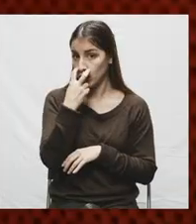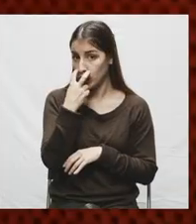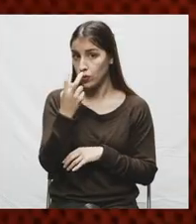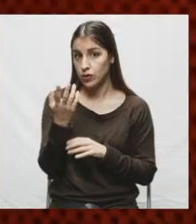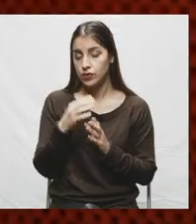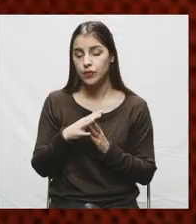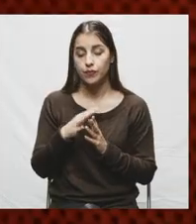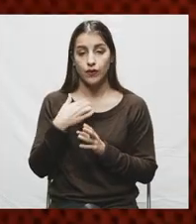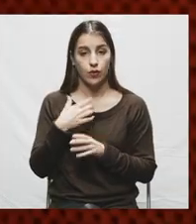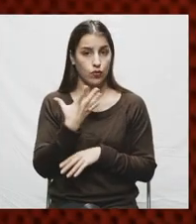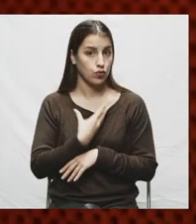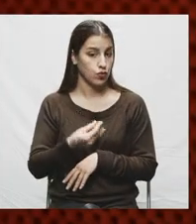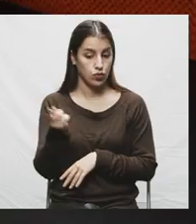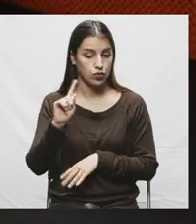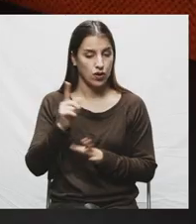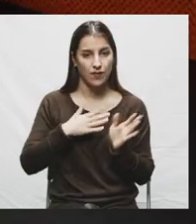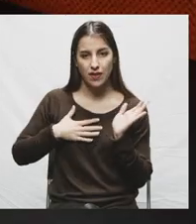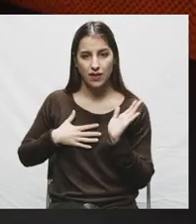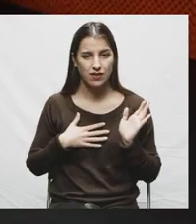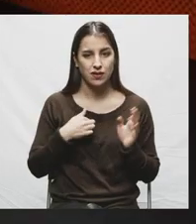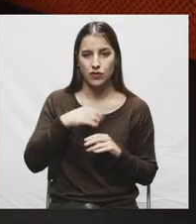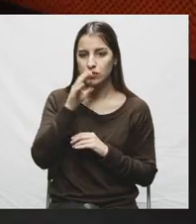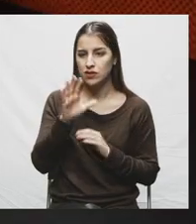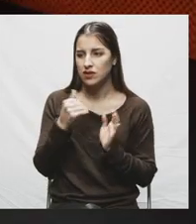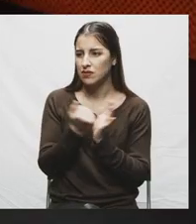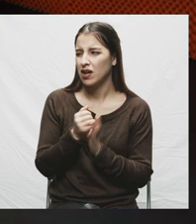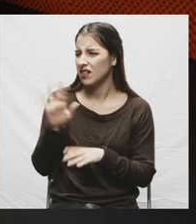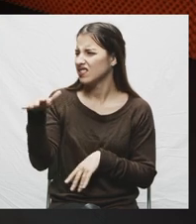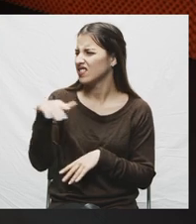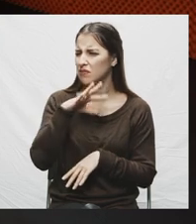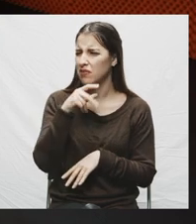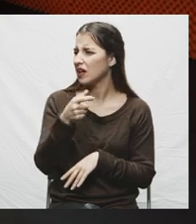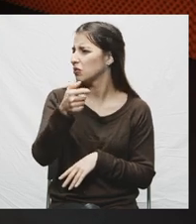I got curious. Though I didn’t enjoy watching dance. When I watched it on TV I’d ask my mother to switch channels